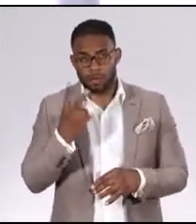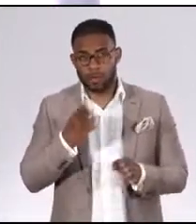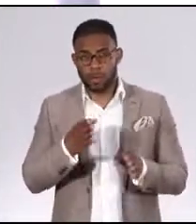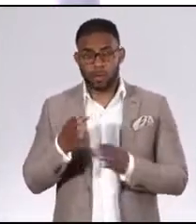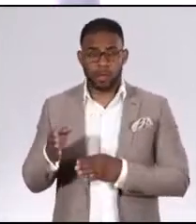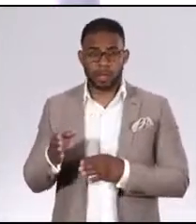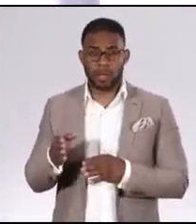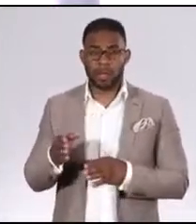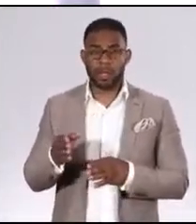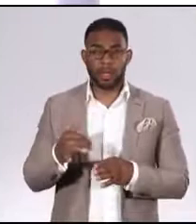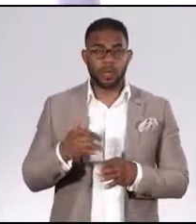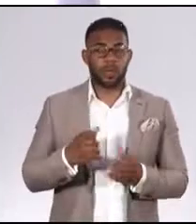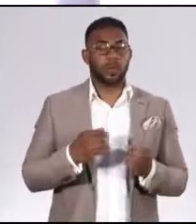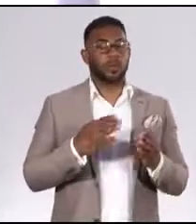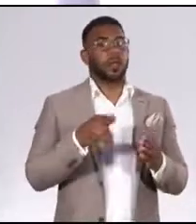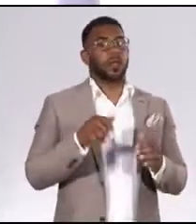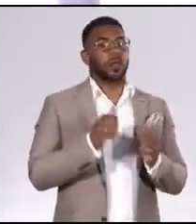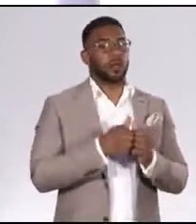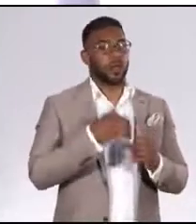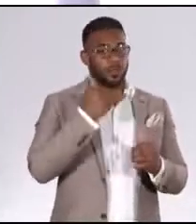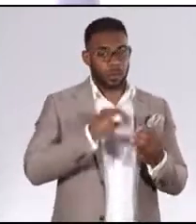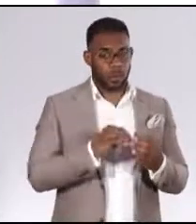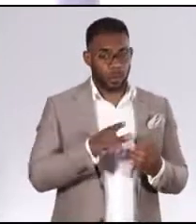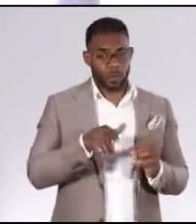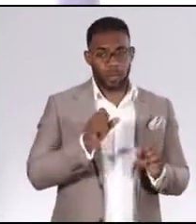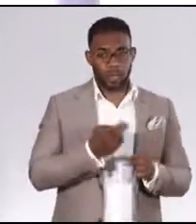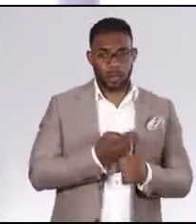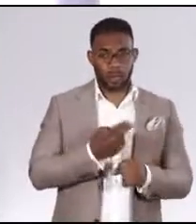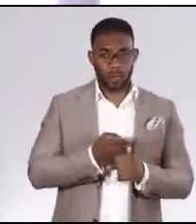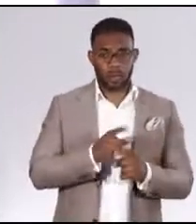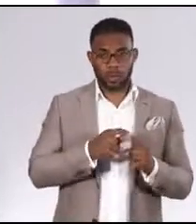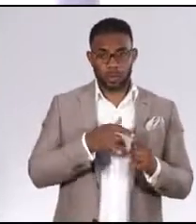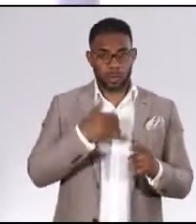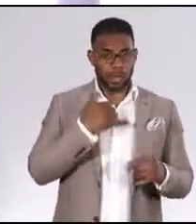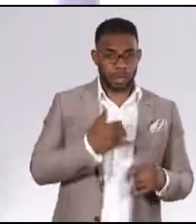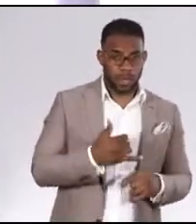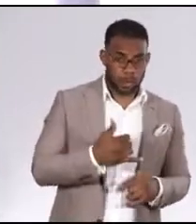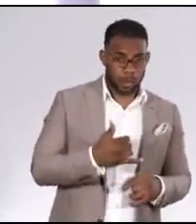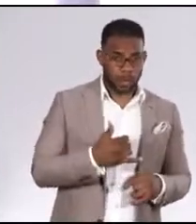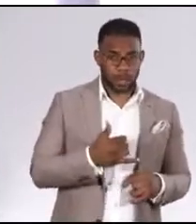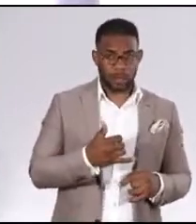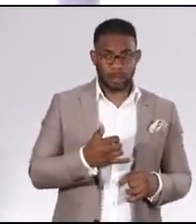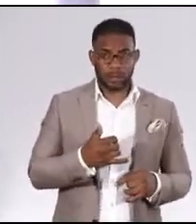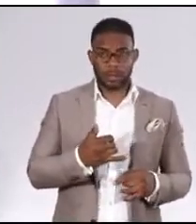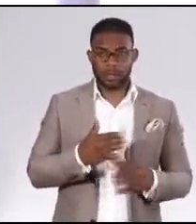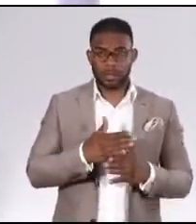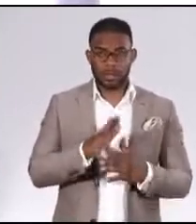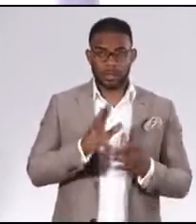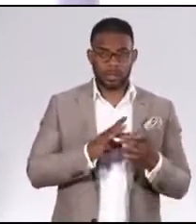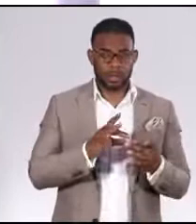uh will be providing you with a phone number that you can use to dial in and share your comments live today.